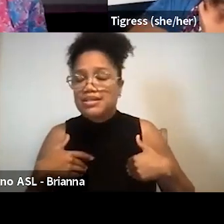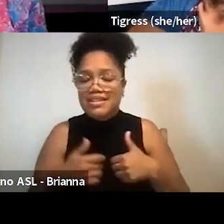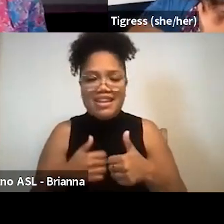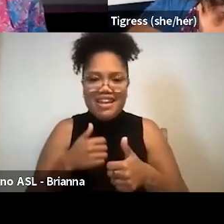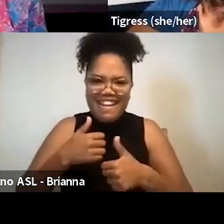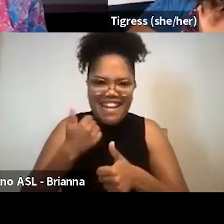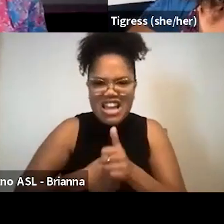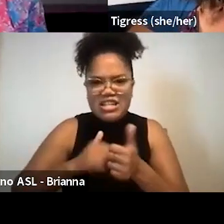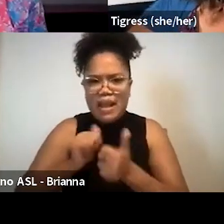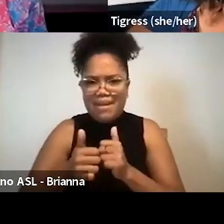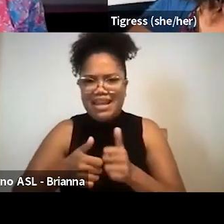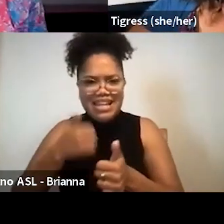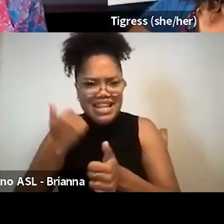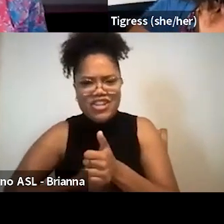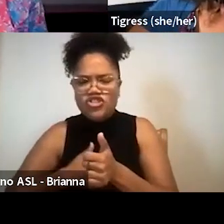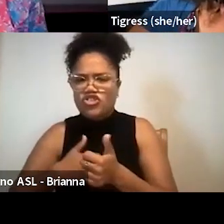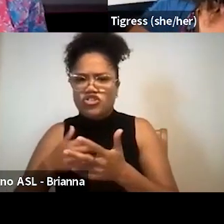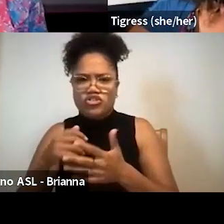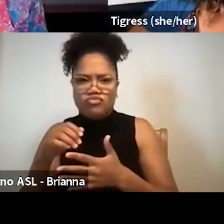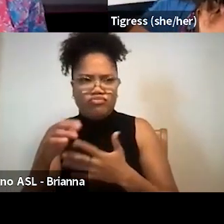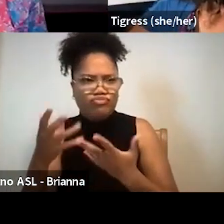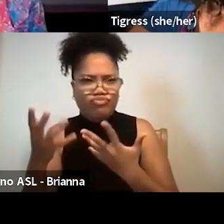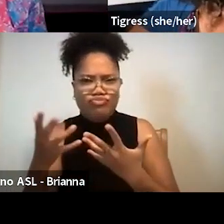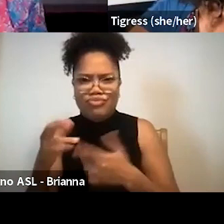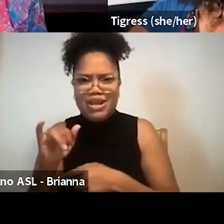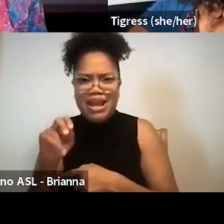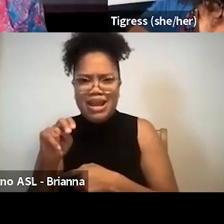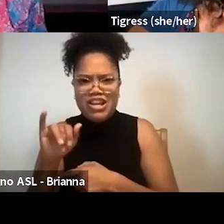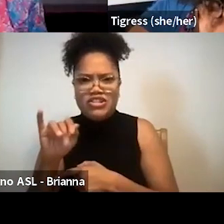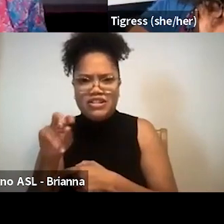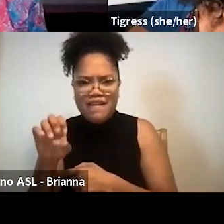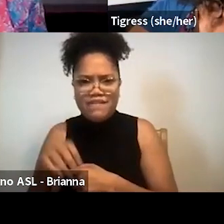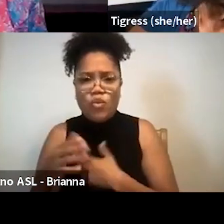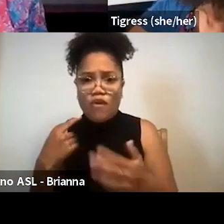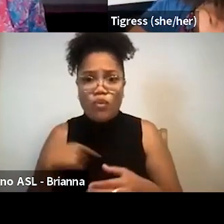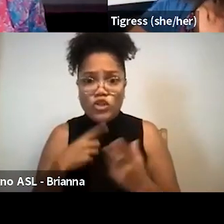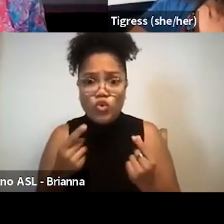that we do and champion people really are at the core of it.